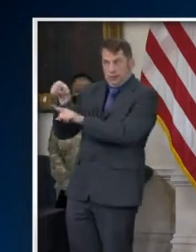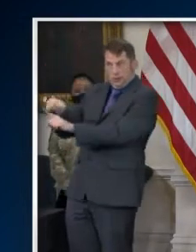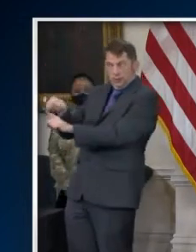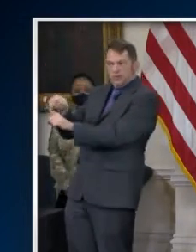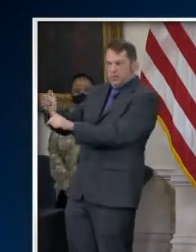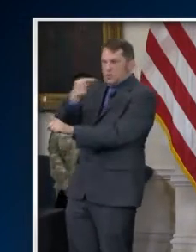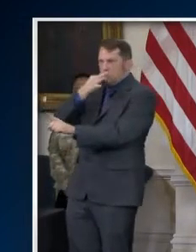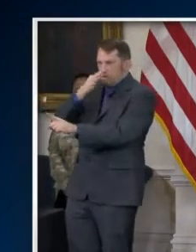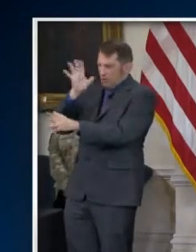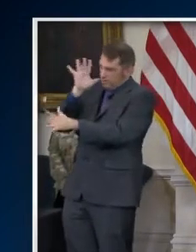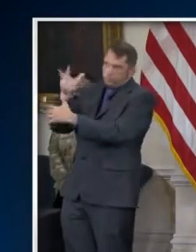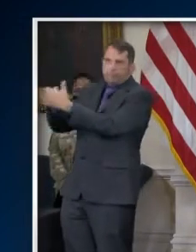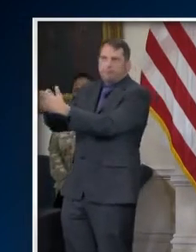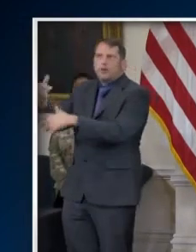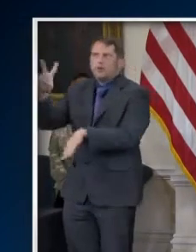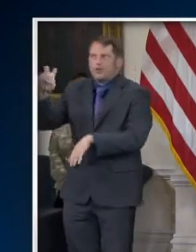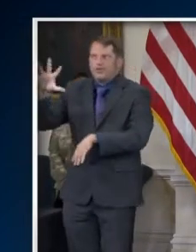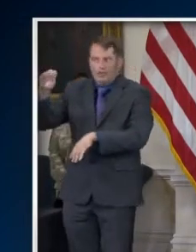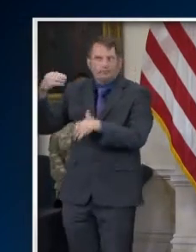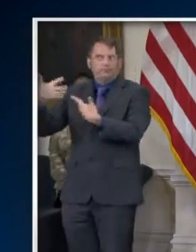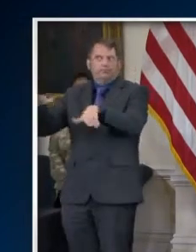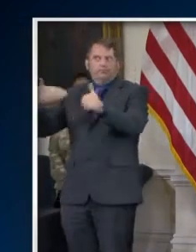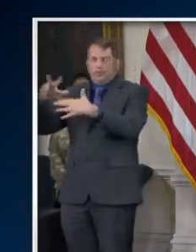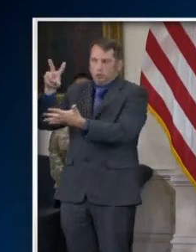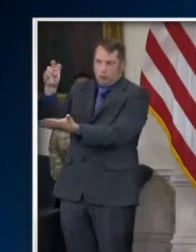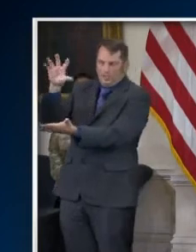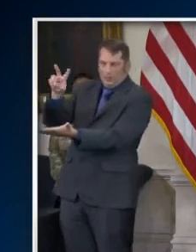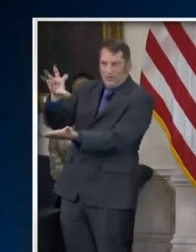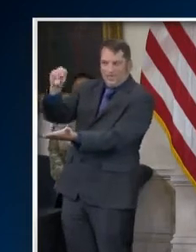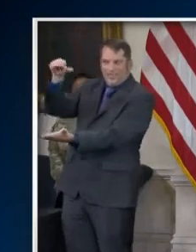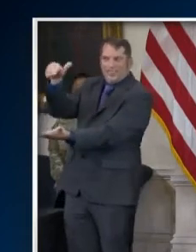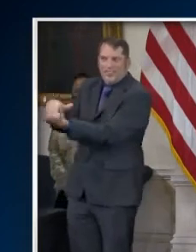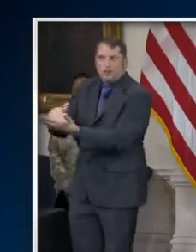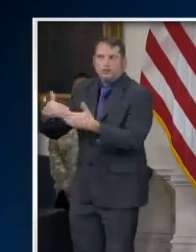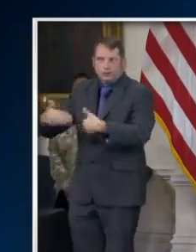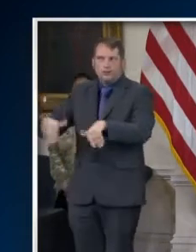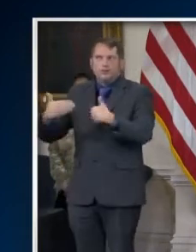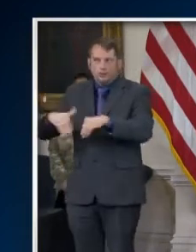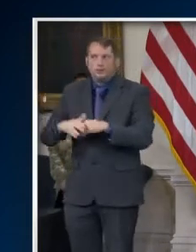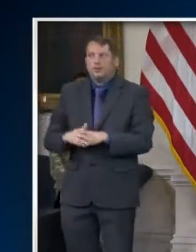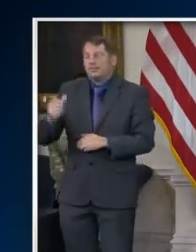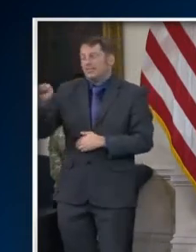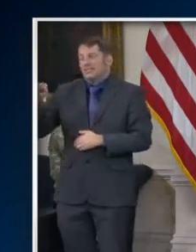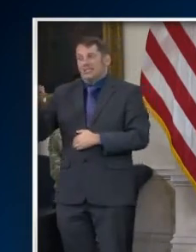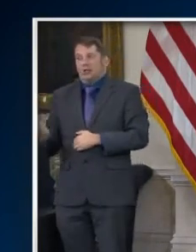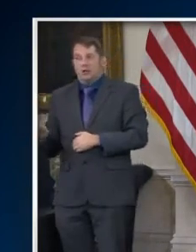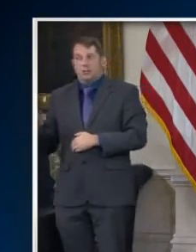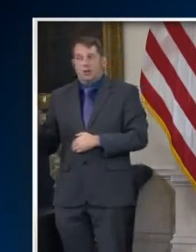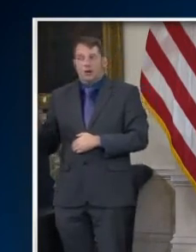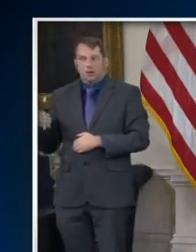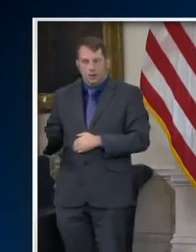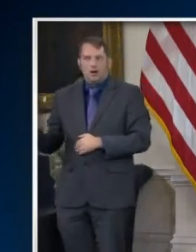VACCINATION SITES, SIX FLAGS IS ABOUT READY TO HIT 250,000 VACCINATIONS.